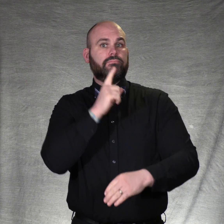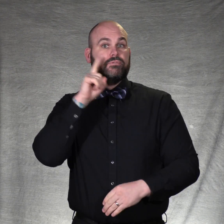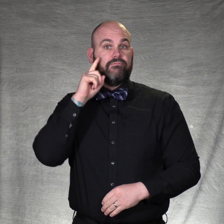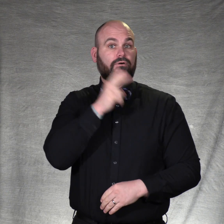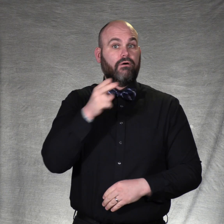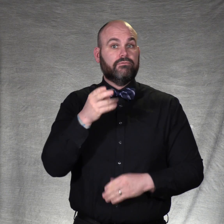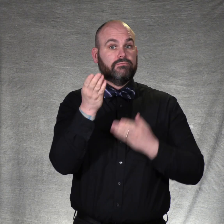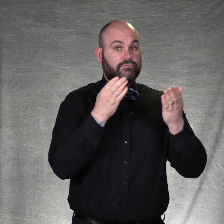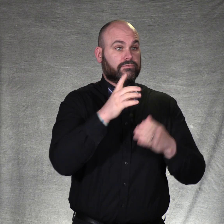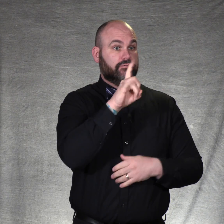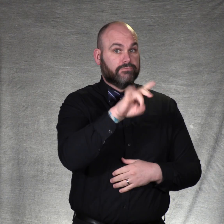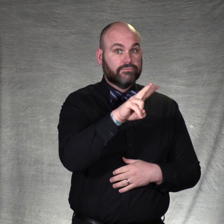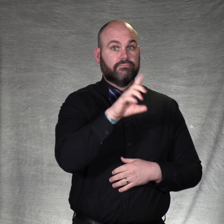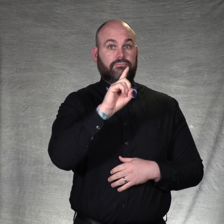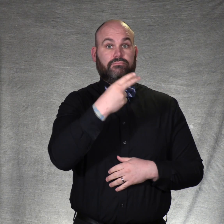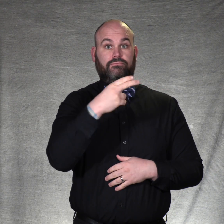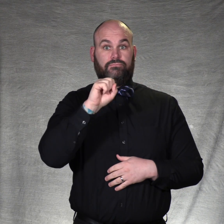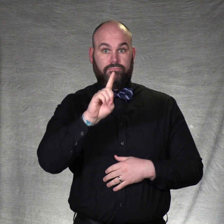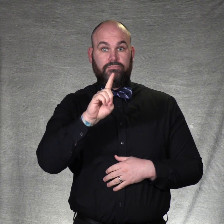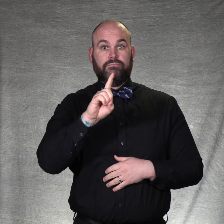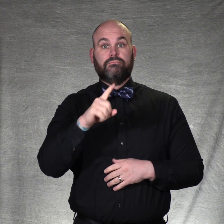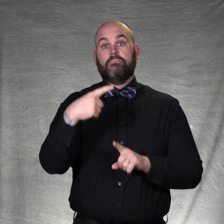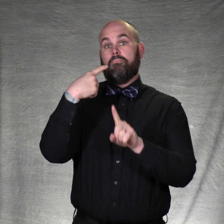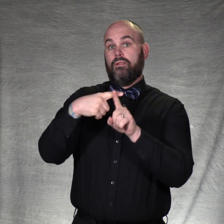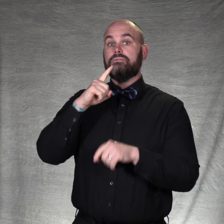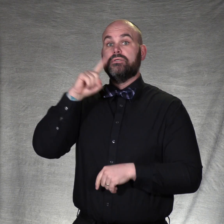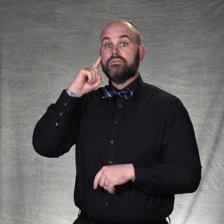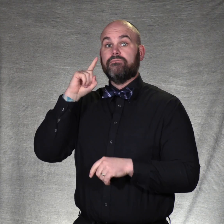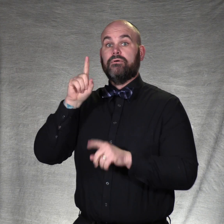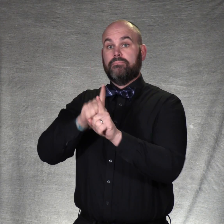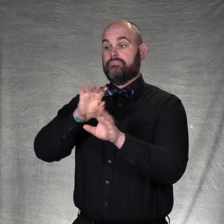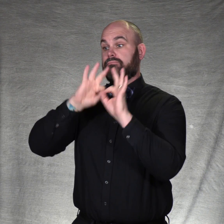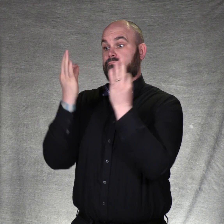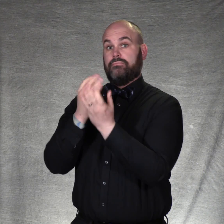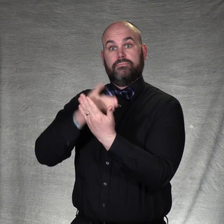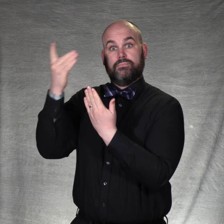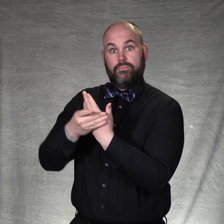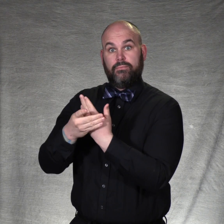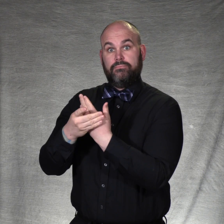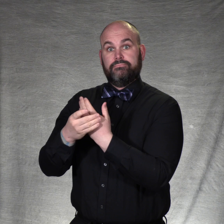the Deaf and Hard of Hearing Services Division (DHHSD) and the Deaf Mentor Family Program.